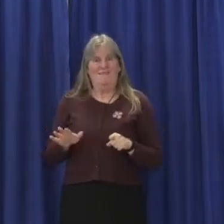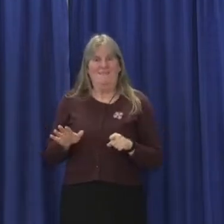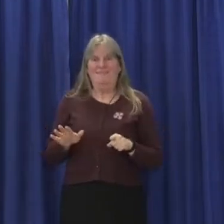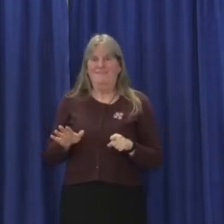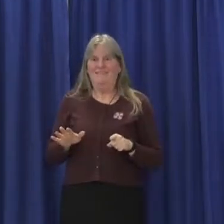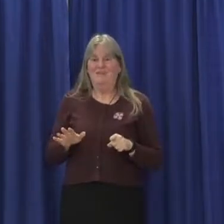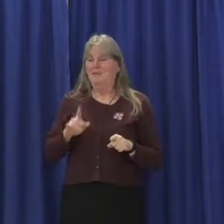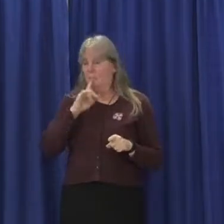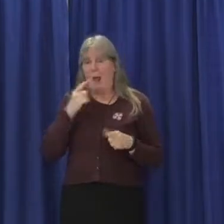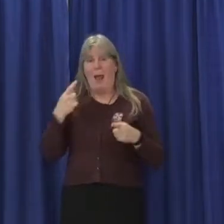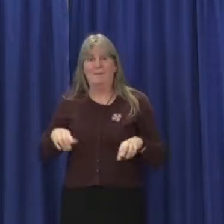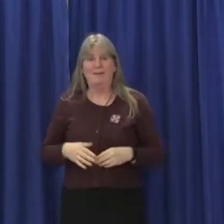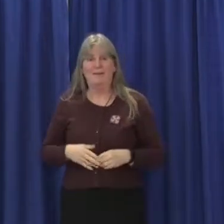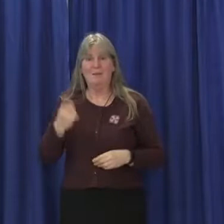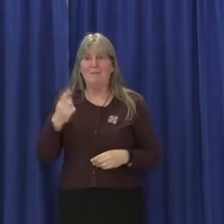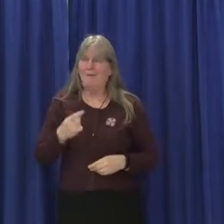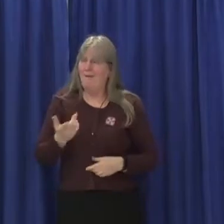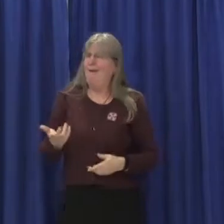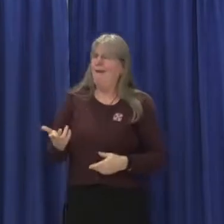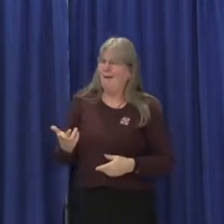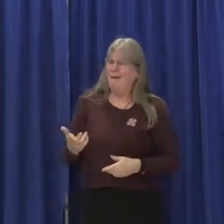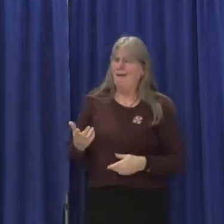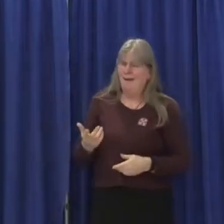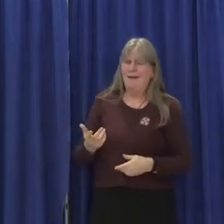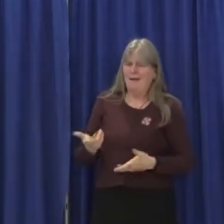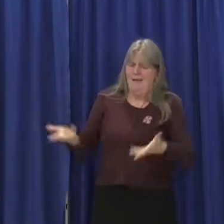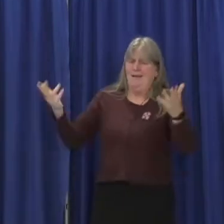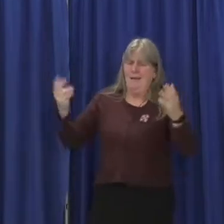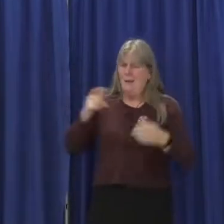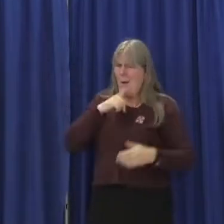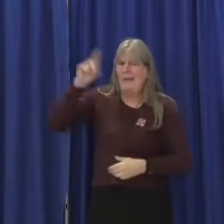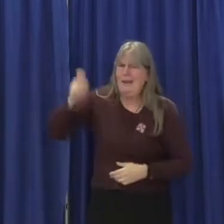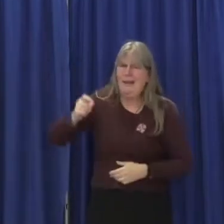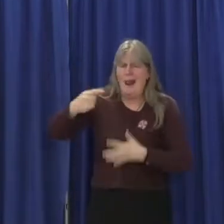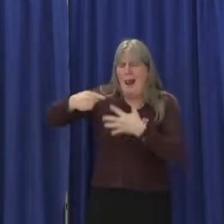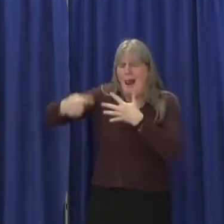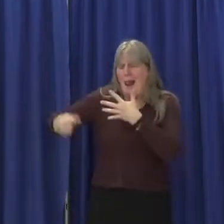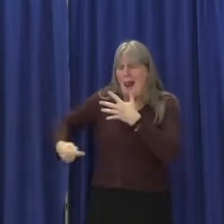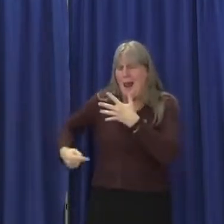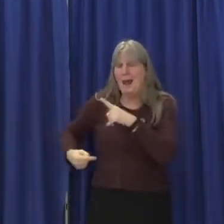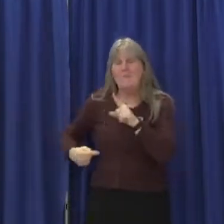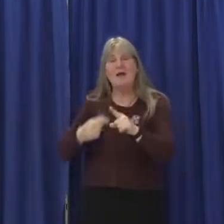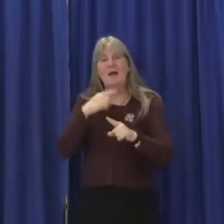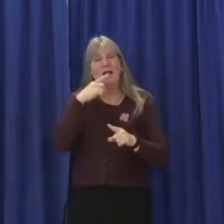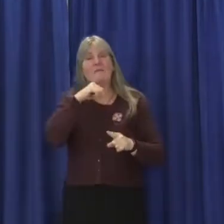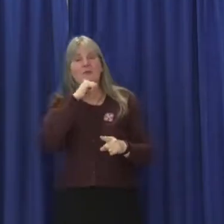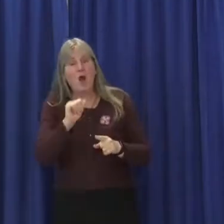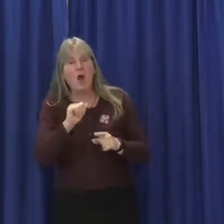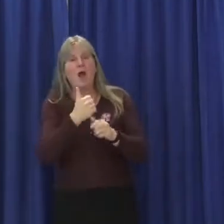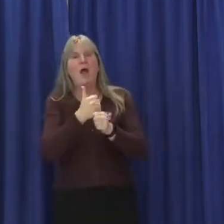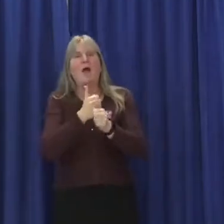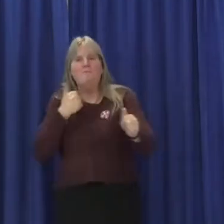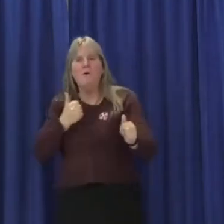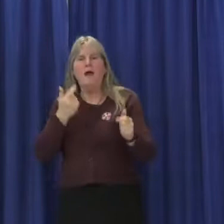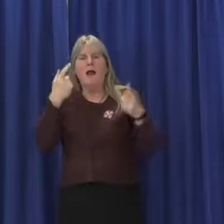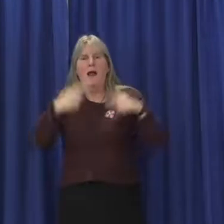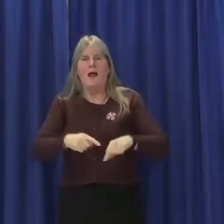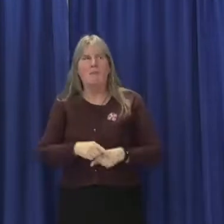happen, and everyone can say, well, it wouldn't have happened anyway. And if you don't prevent it from happening, the criticism is you didn't react soon